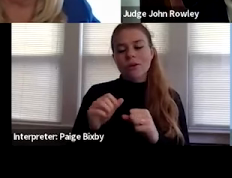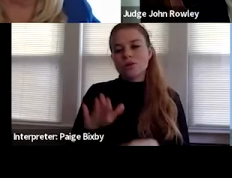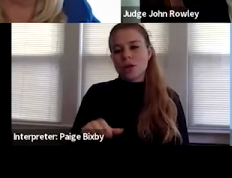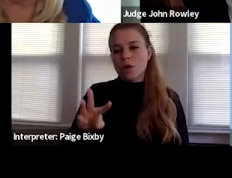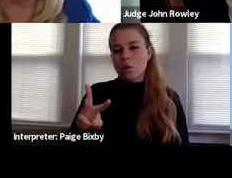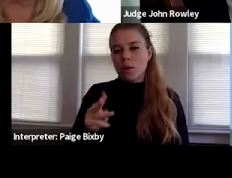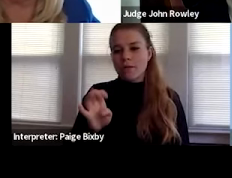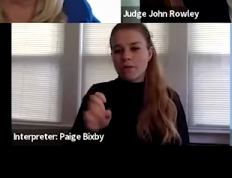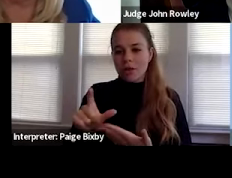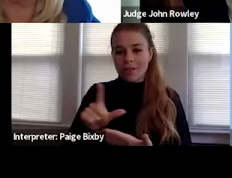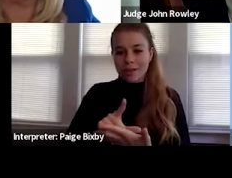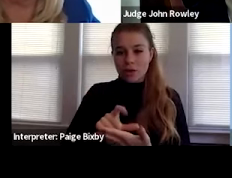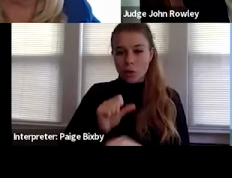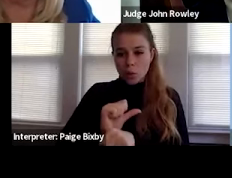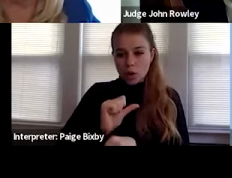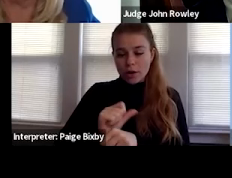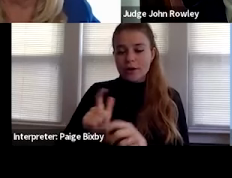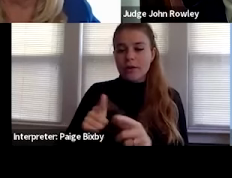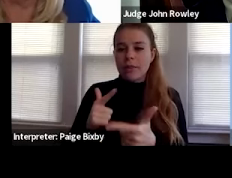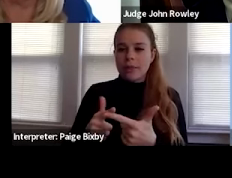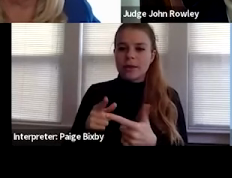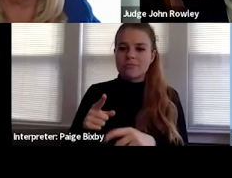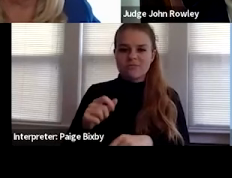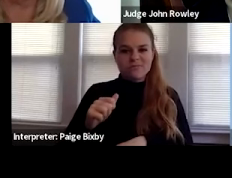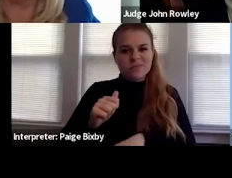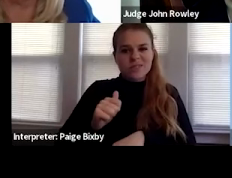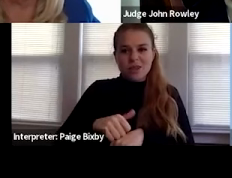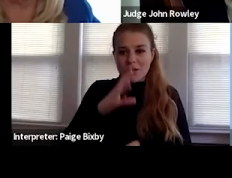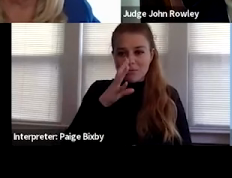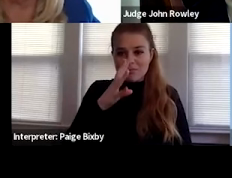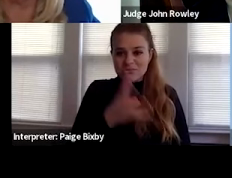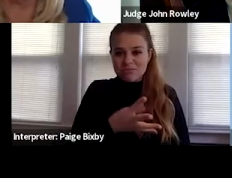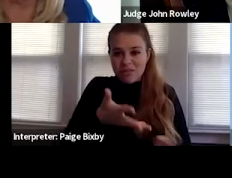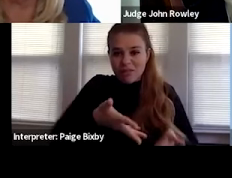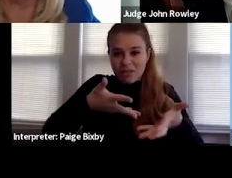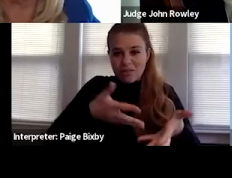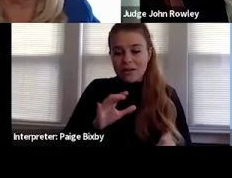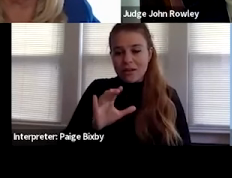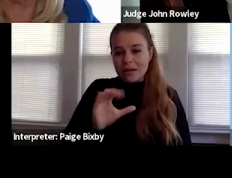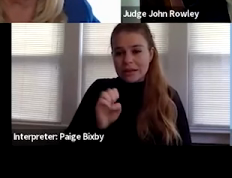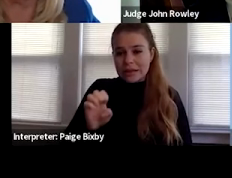then these are solid neglect cases. And so if you wanna challenge it, that's fine,